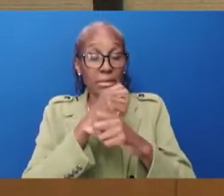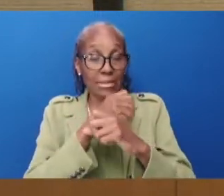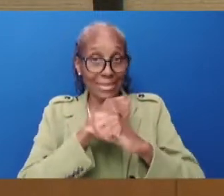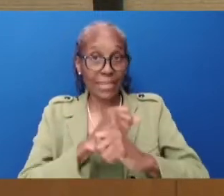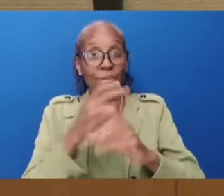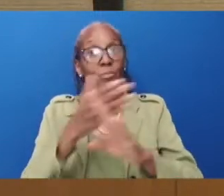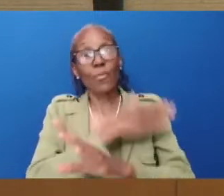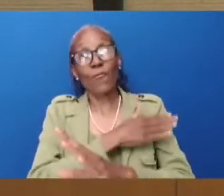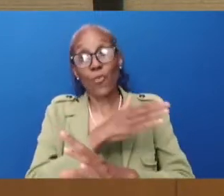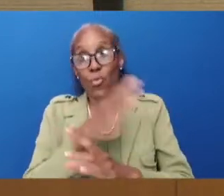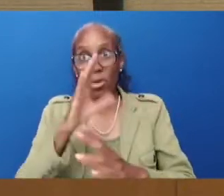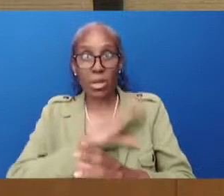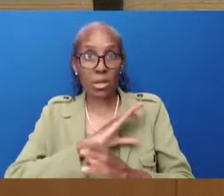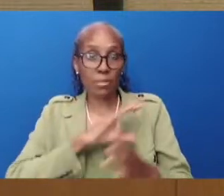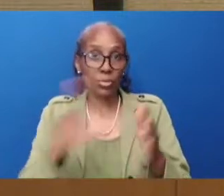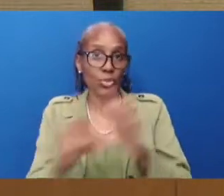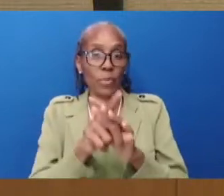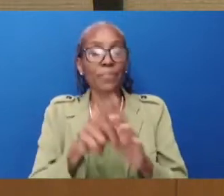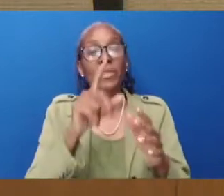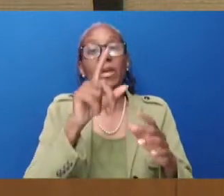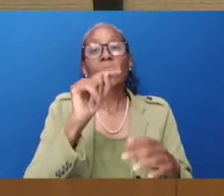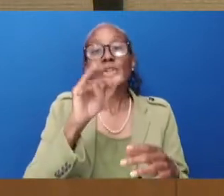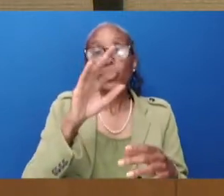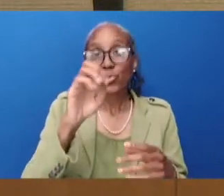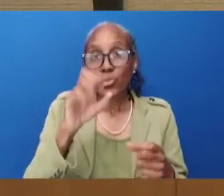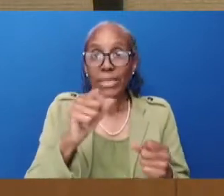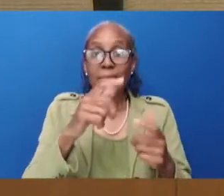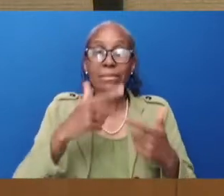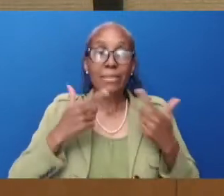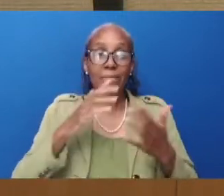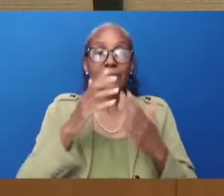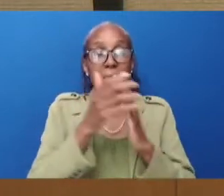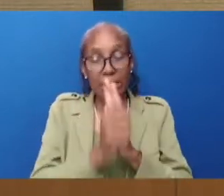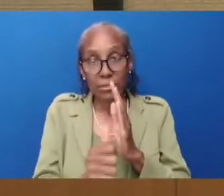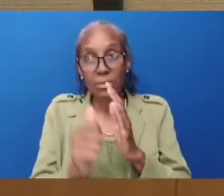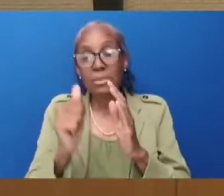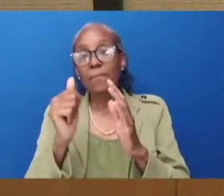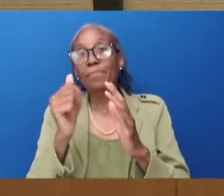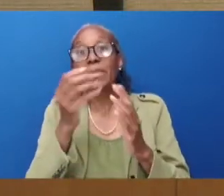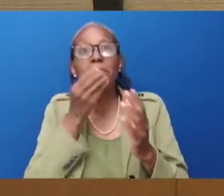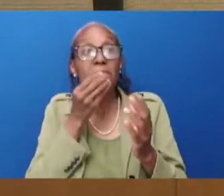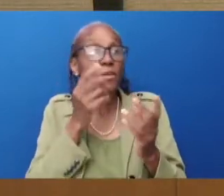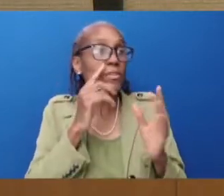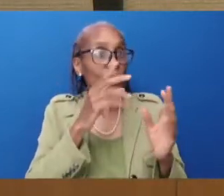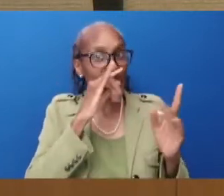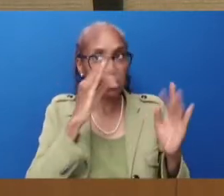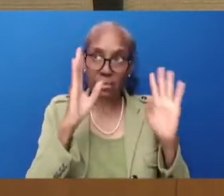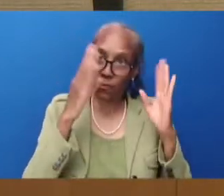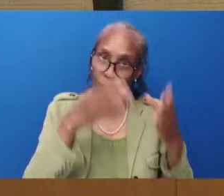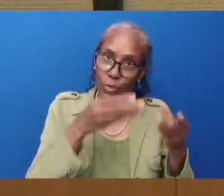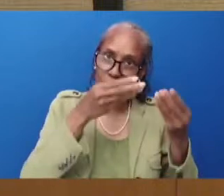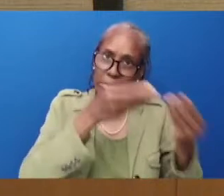THINGS THAT STOP SAFETY BEFORE THE COPS EVER SHOW UP.